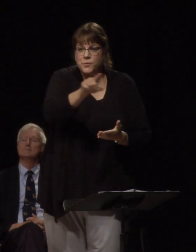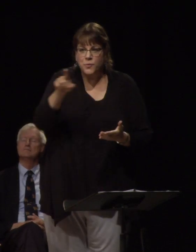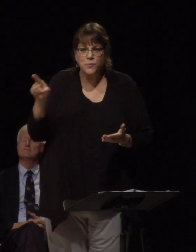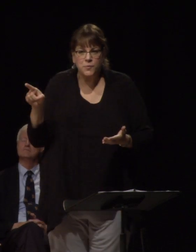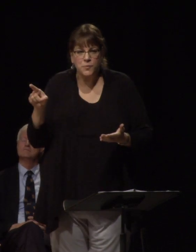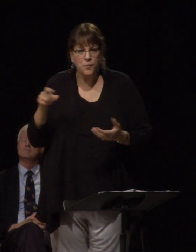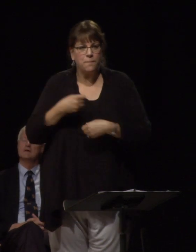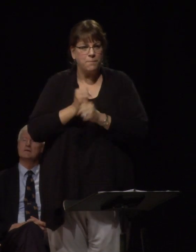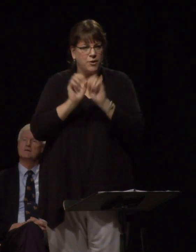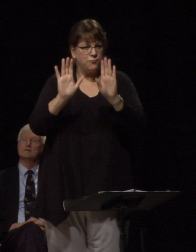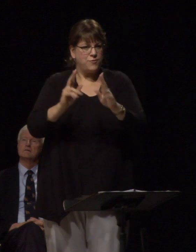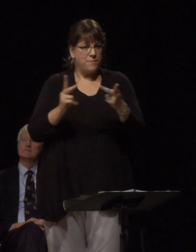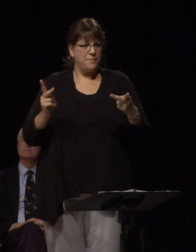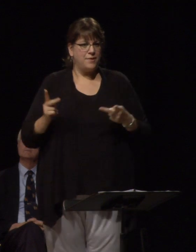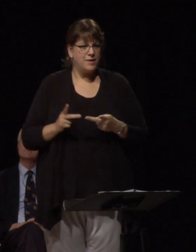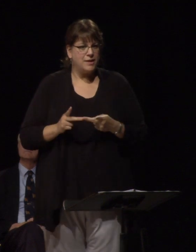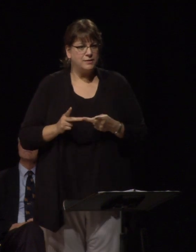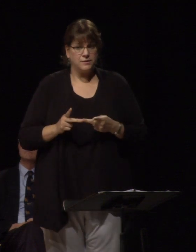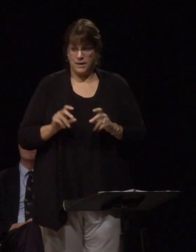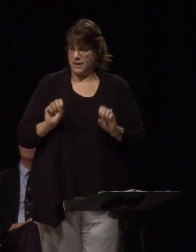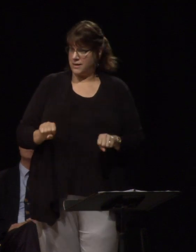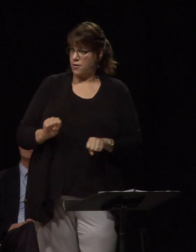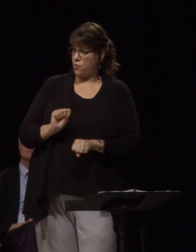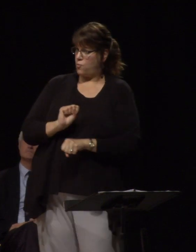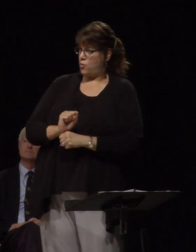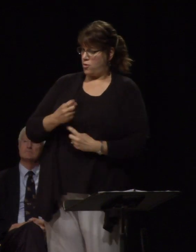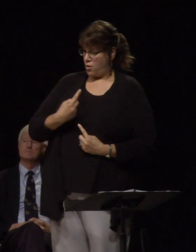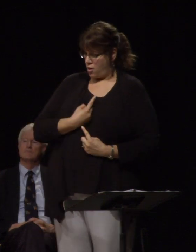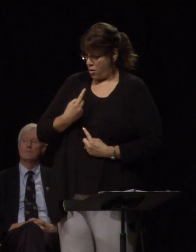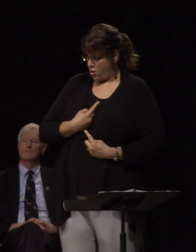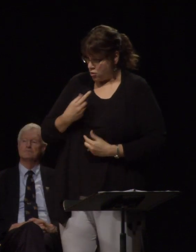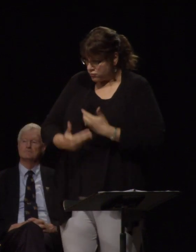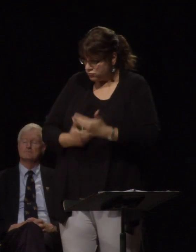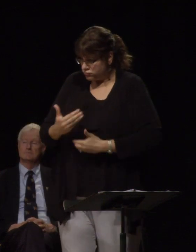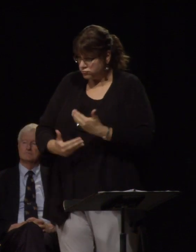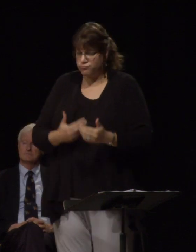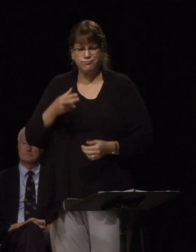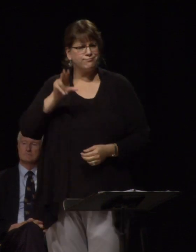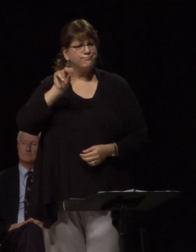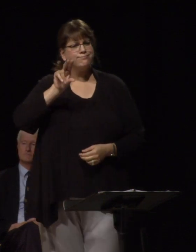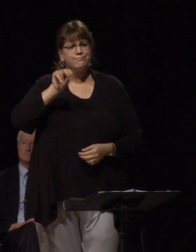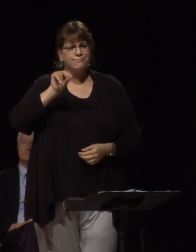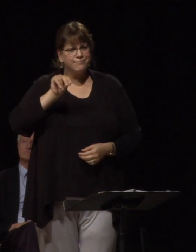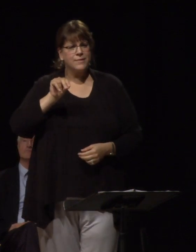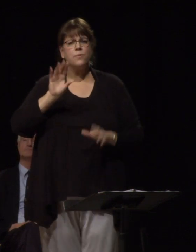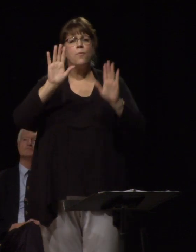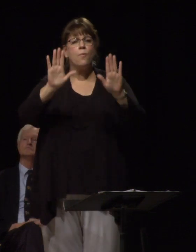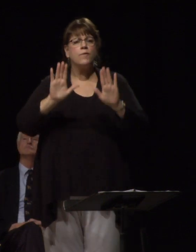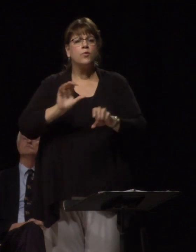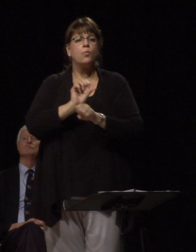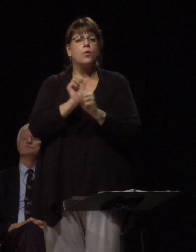VACUUM, AND IT IS SO REFRESHING TO HAVE COLLEAGUES WHO GO ABOVE AND BEYOND IN ASSISTING EACH